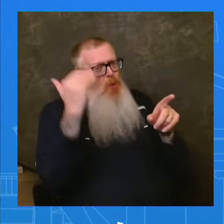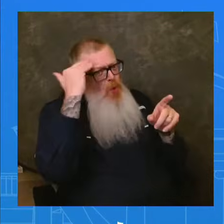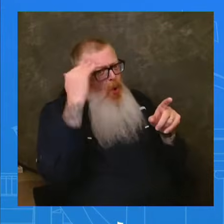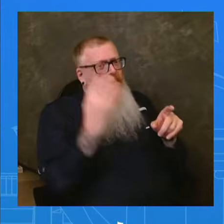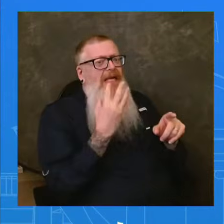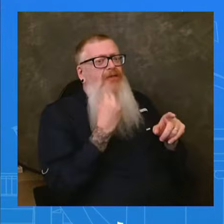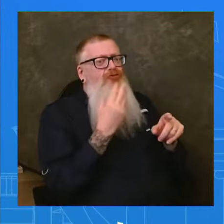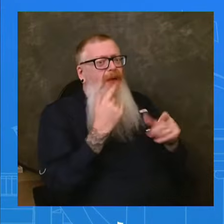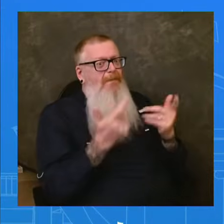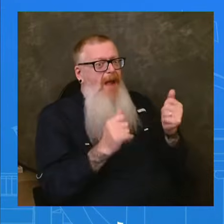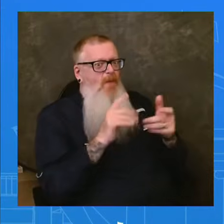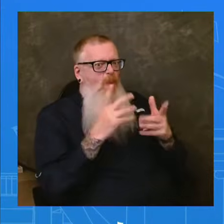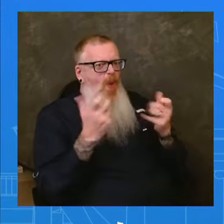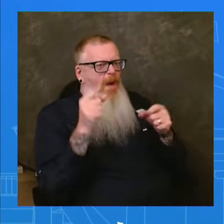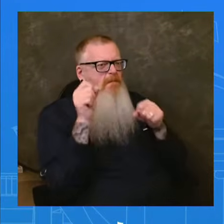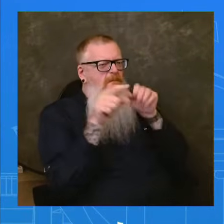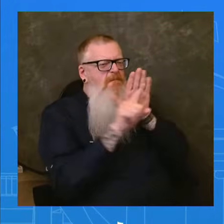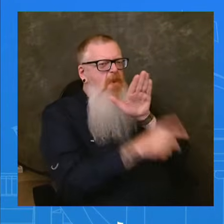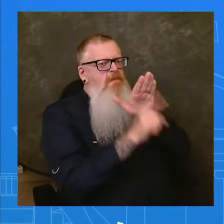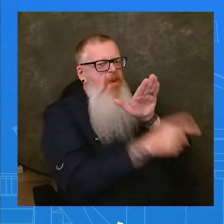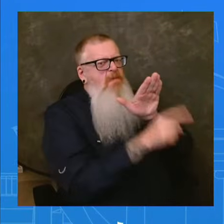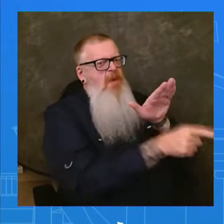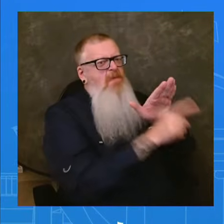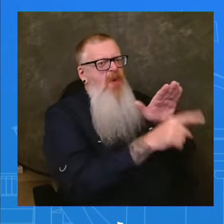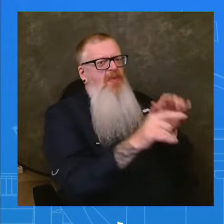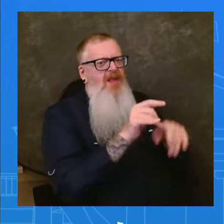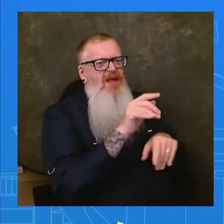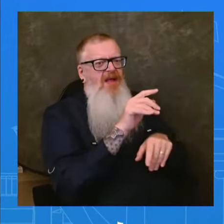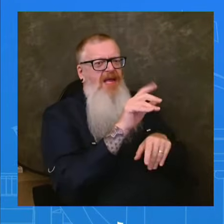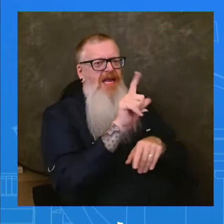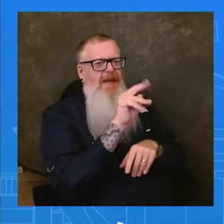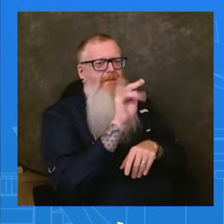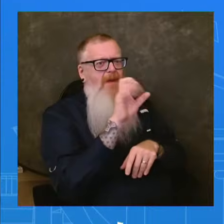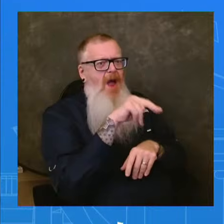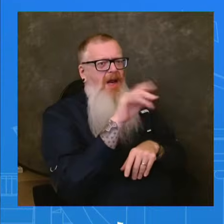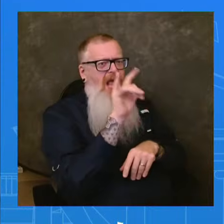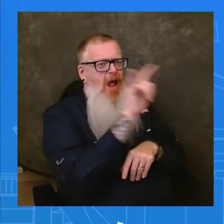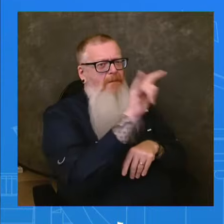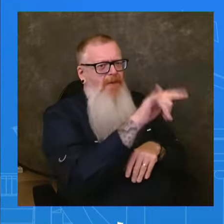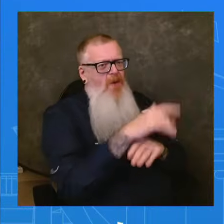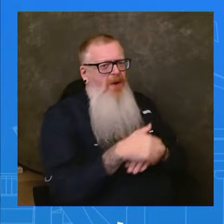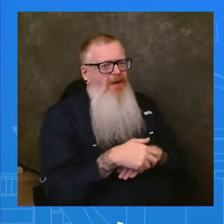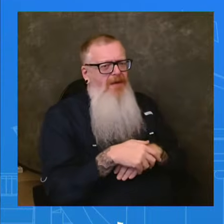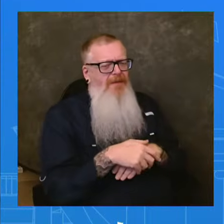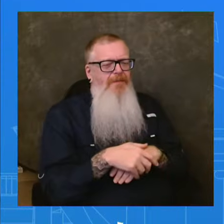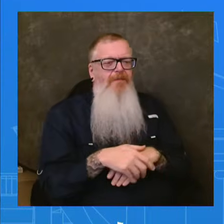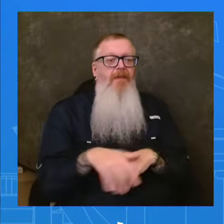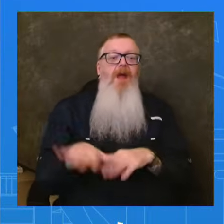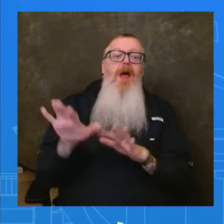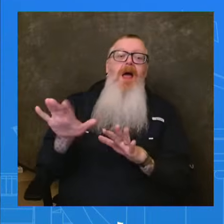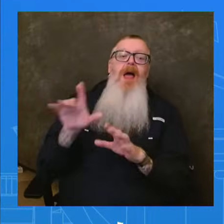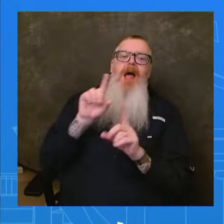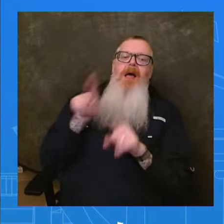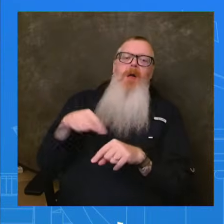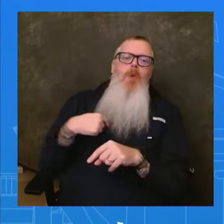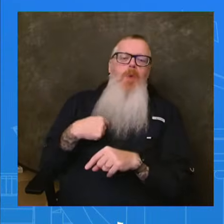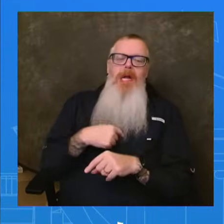very direct conversations with the government of Israel about the shape and the nature -- as we speak about Lebanon, specifically, right?